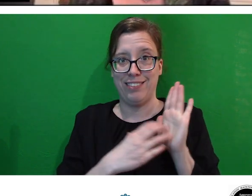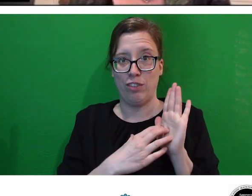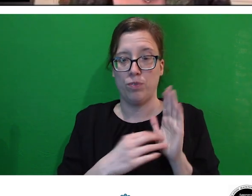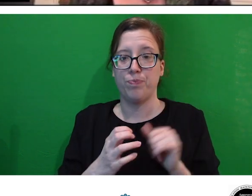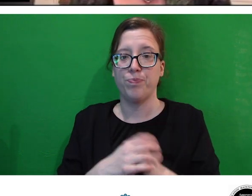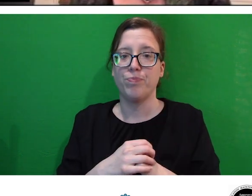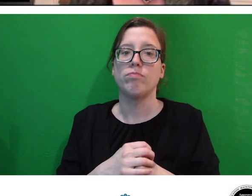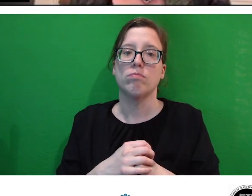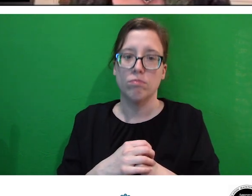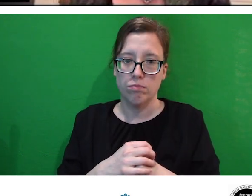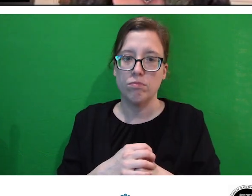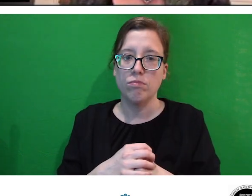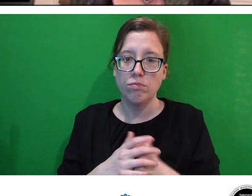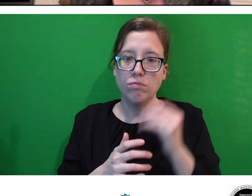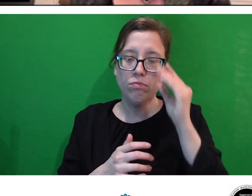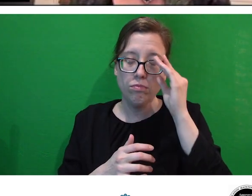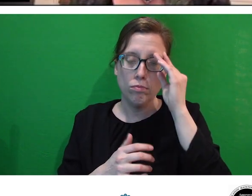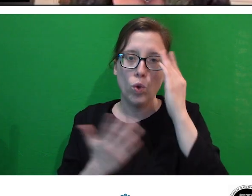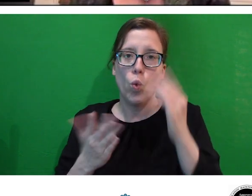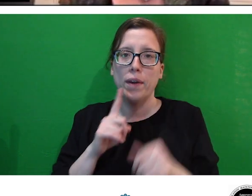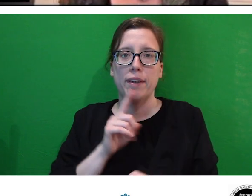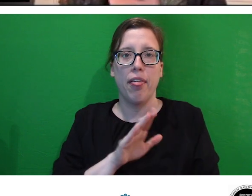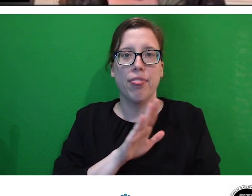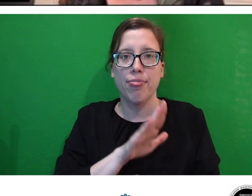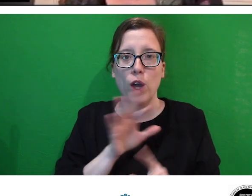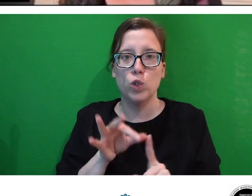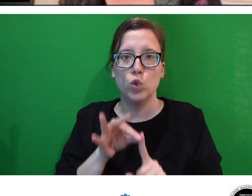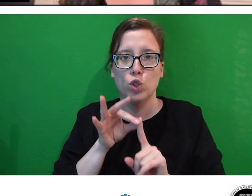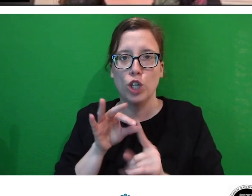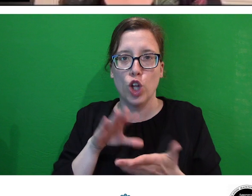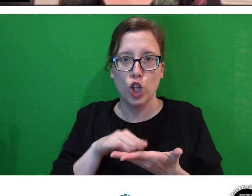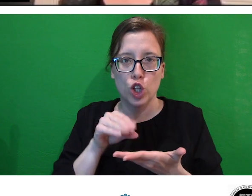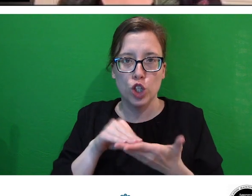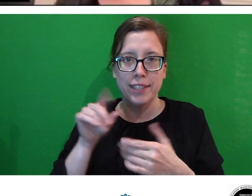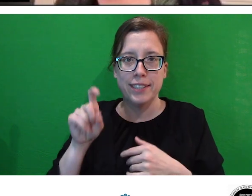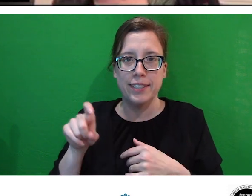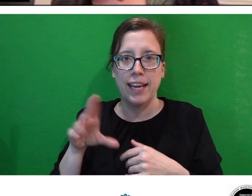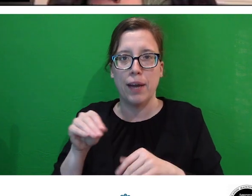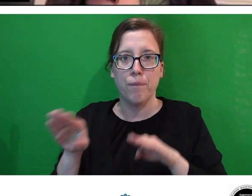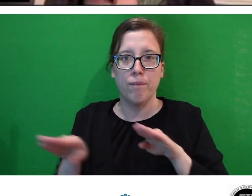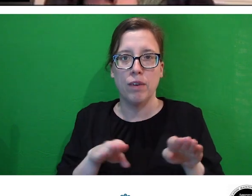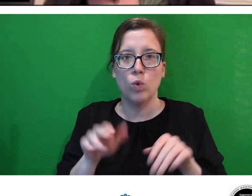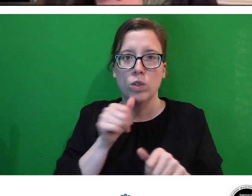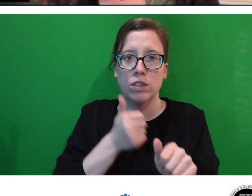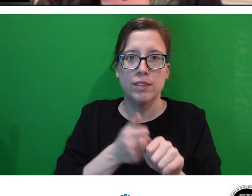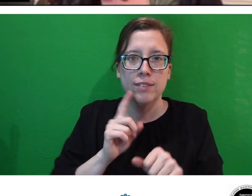Full stop. So we're challenged by that. So our last section